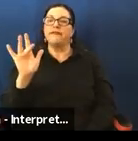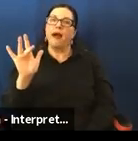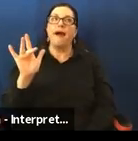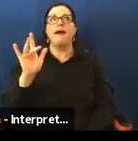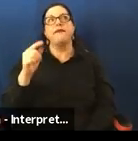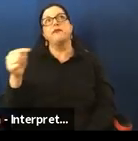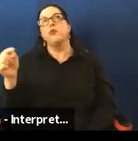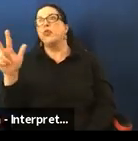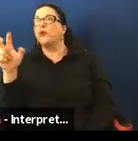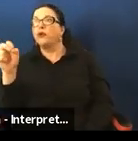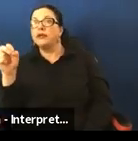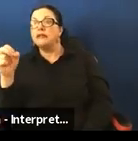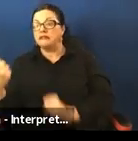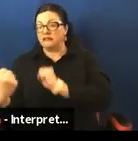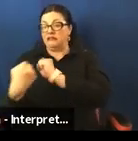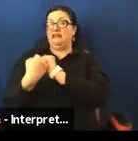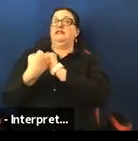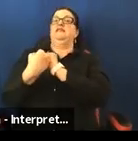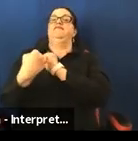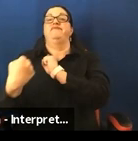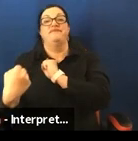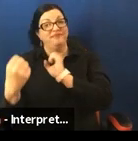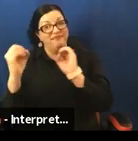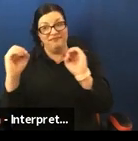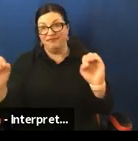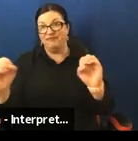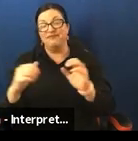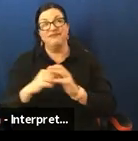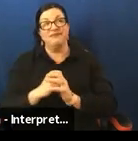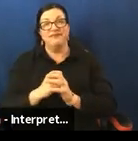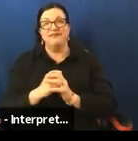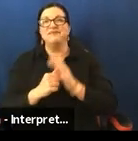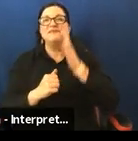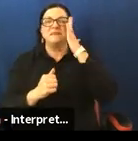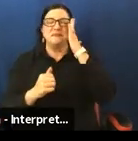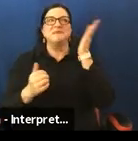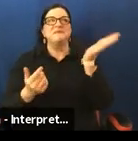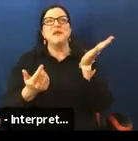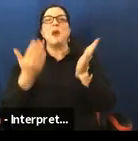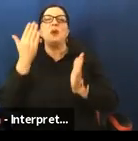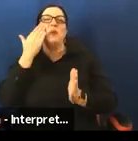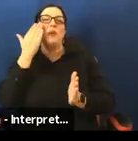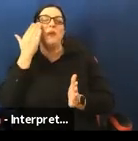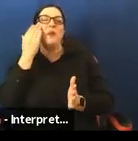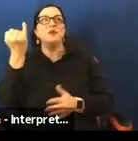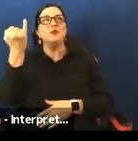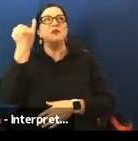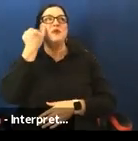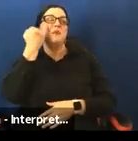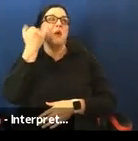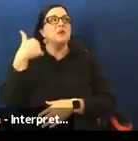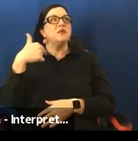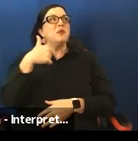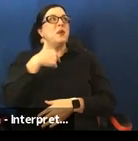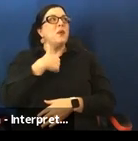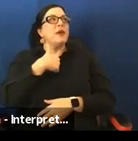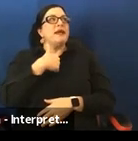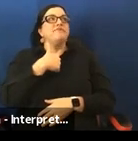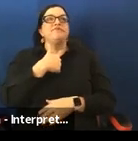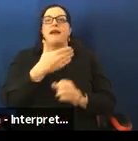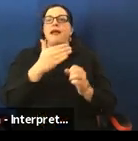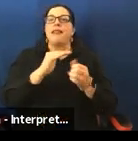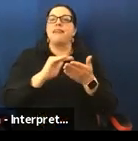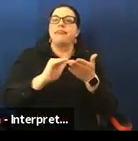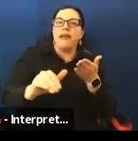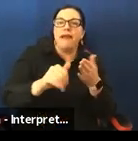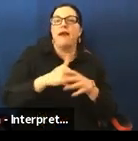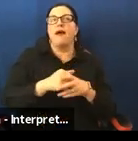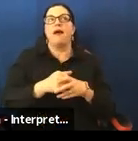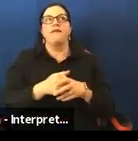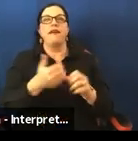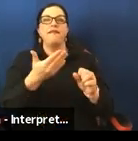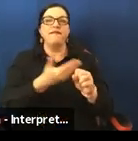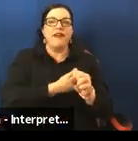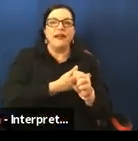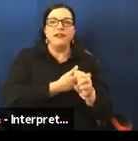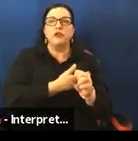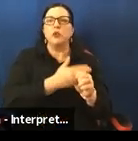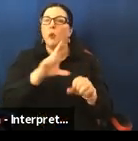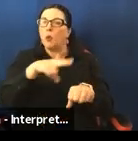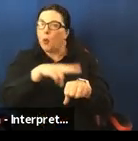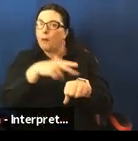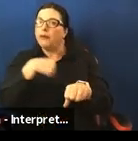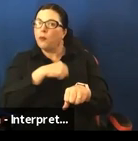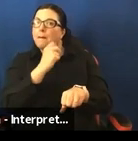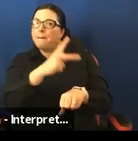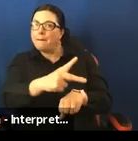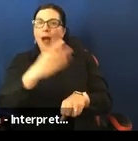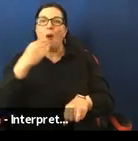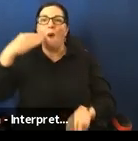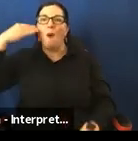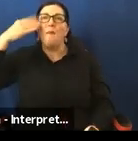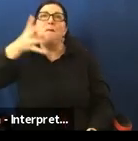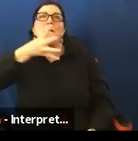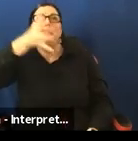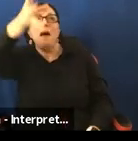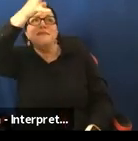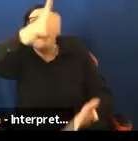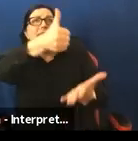Jason Williams: When some of us left the nest and we're able to come back when we fall on our face because we lose a job or needed help. But a lot of these kids don't have anywhere to go back to. And so hopefully that makes some sense. Yeah.